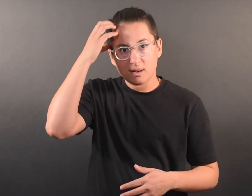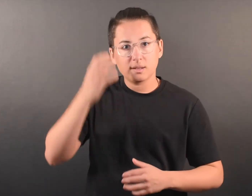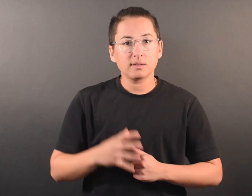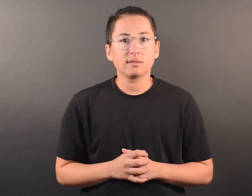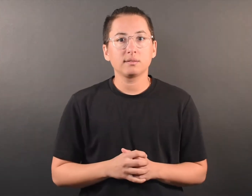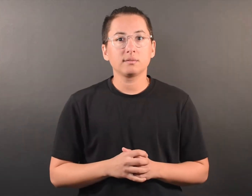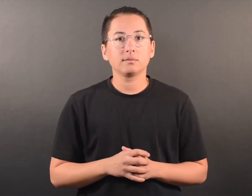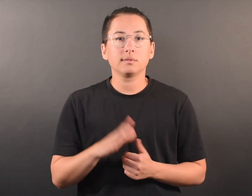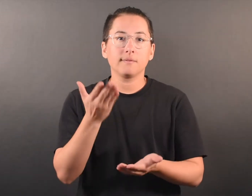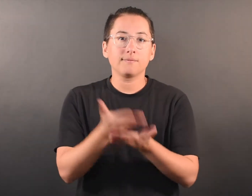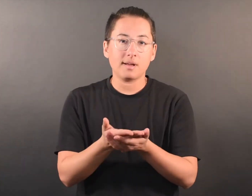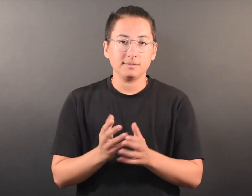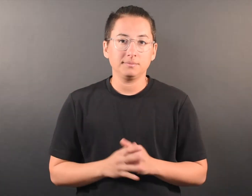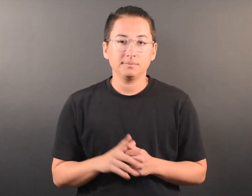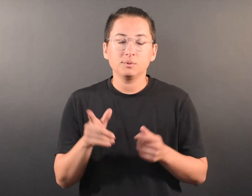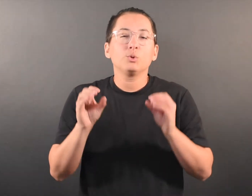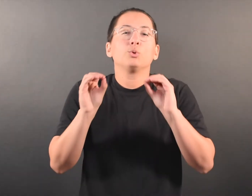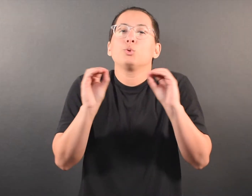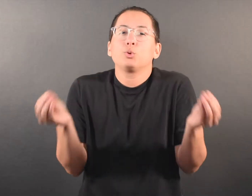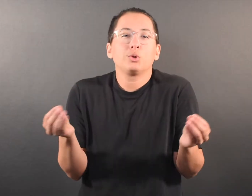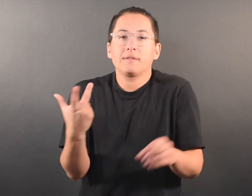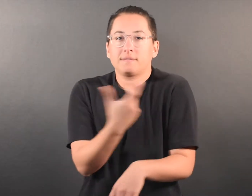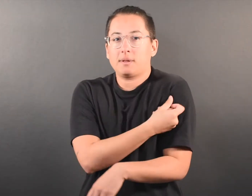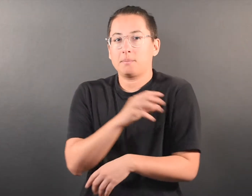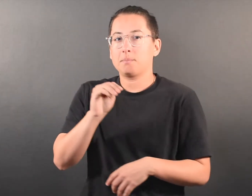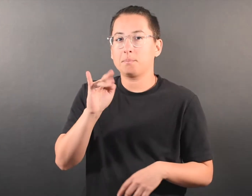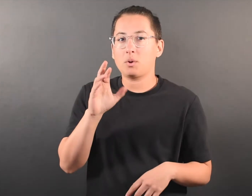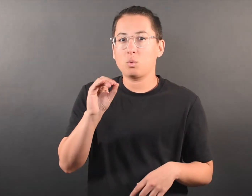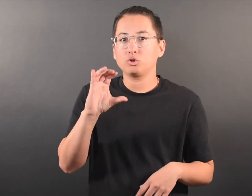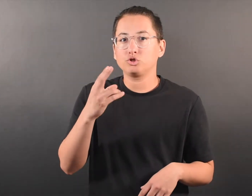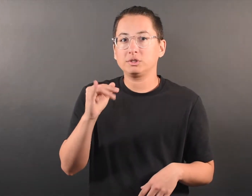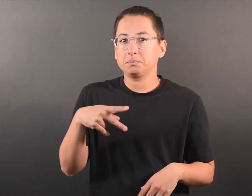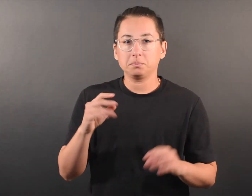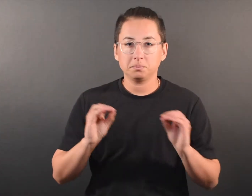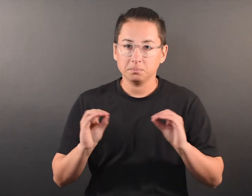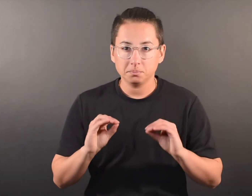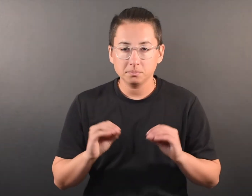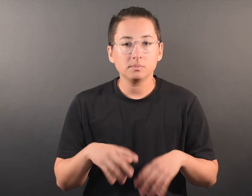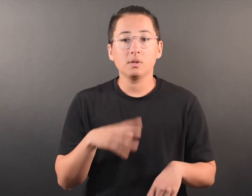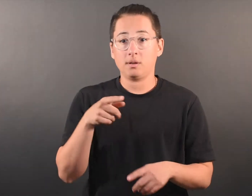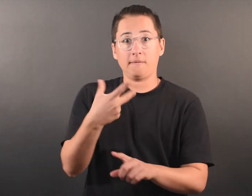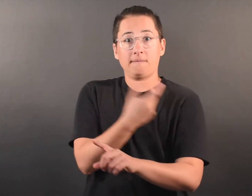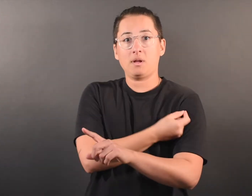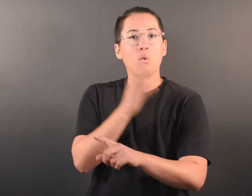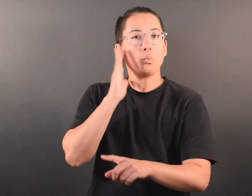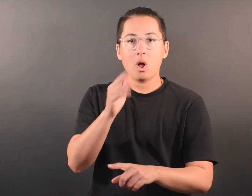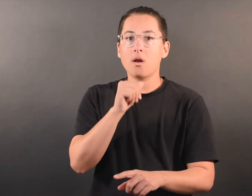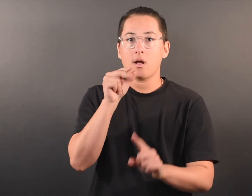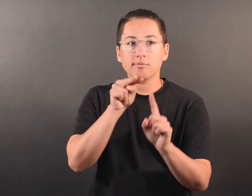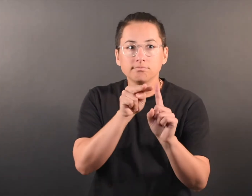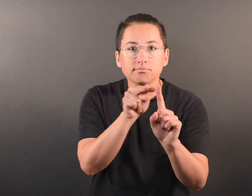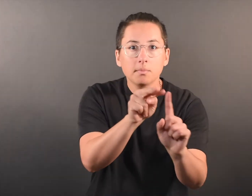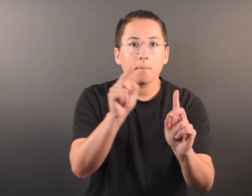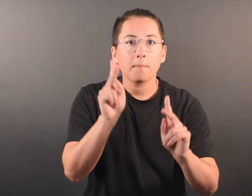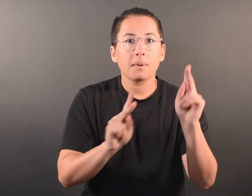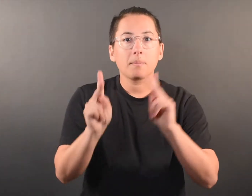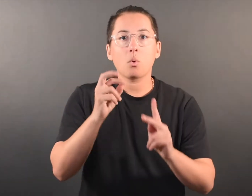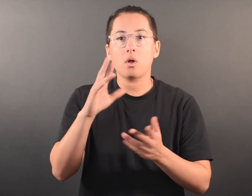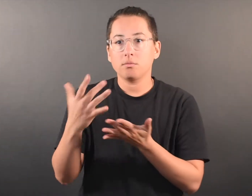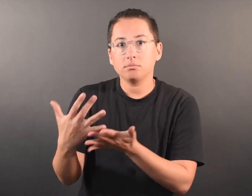Fact: There is no vaccine "microchip" and the vaccine will not track people or gather